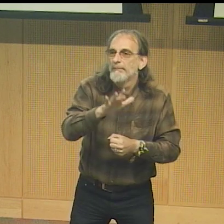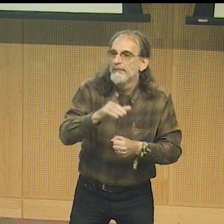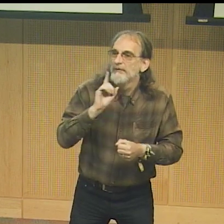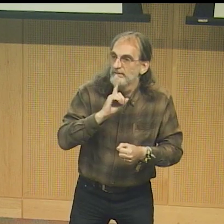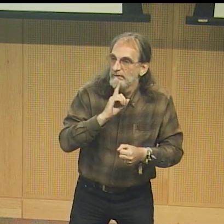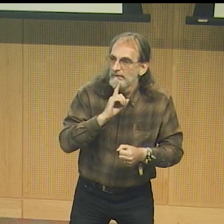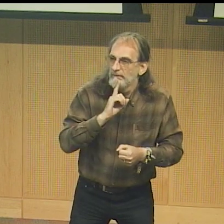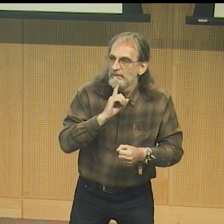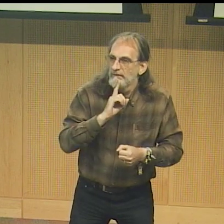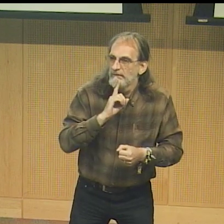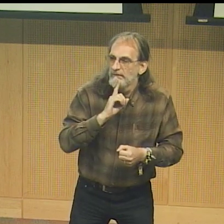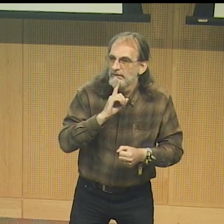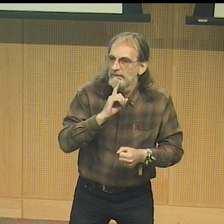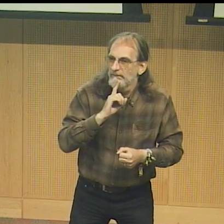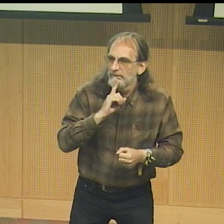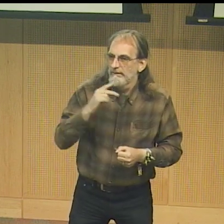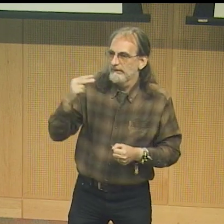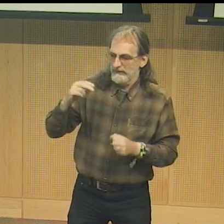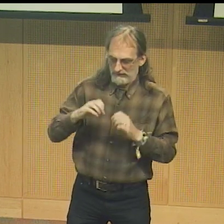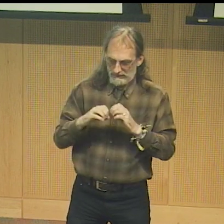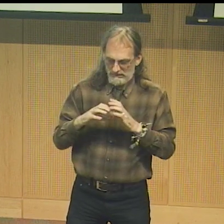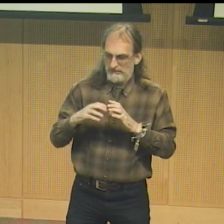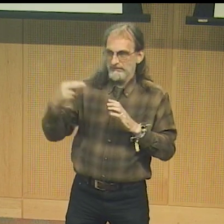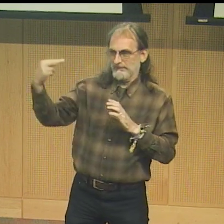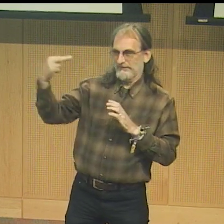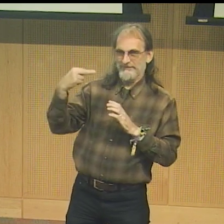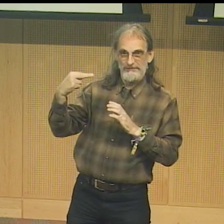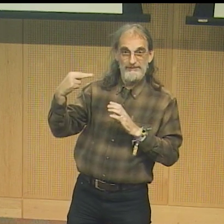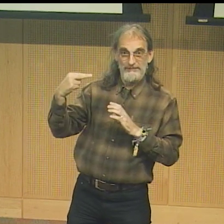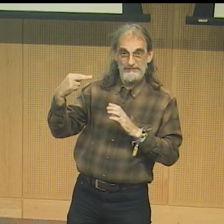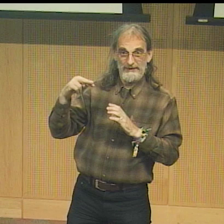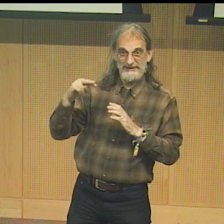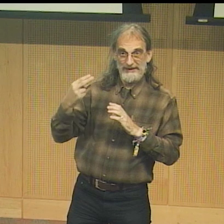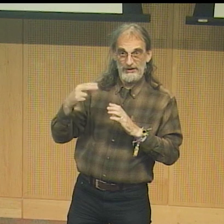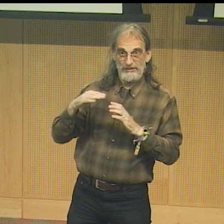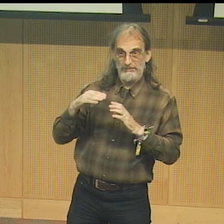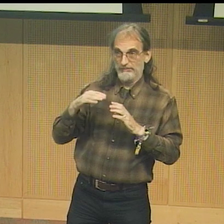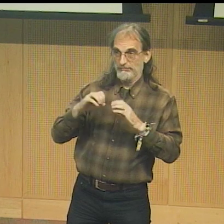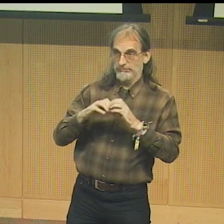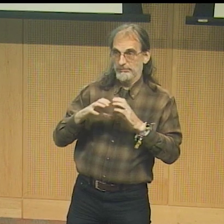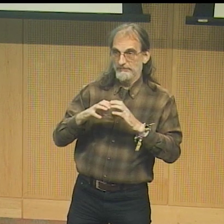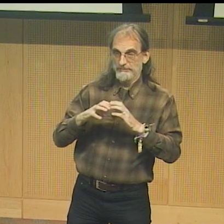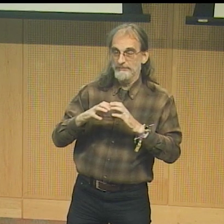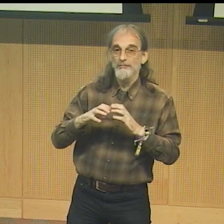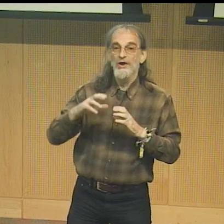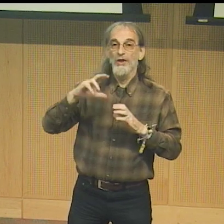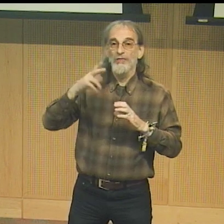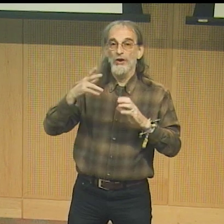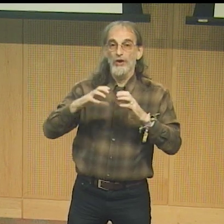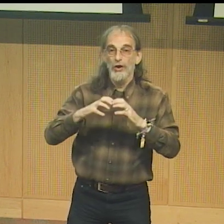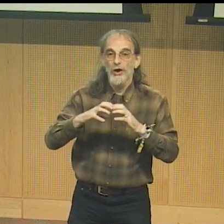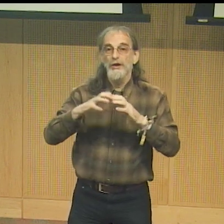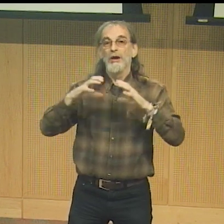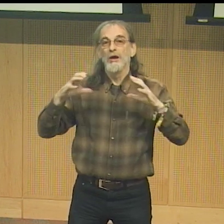welfare services. Beyond that, we reach the Human Rights dimension of deafness